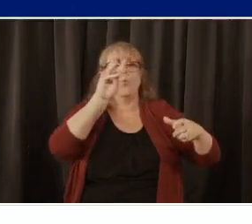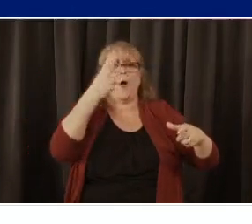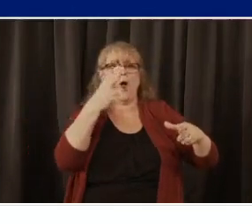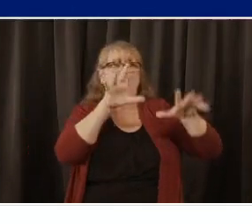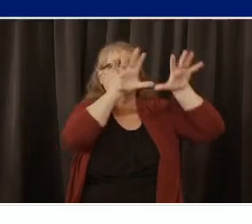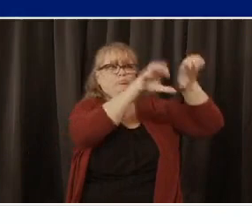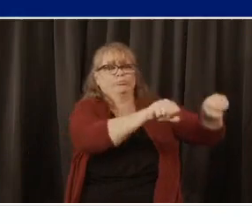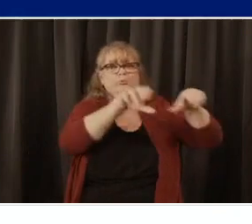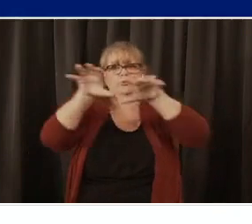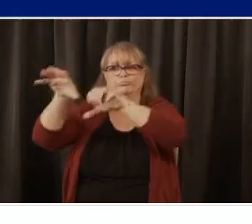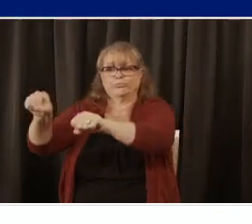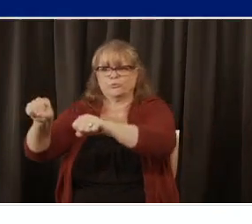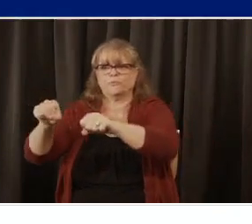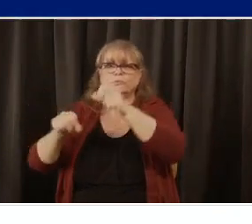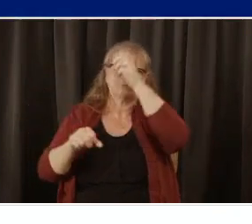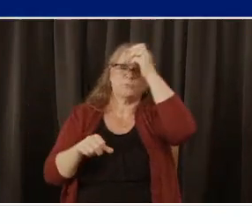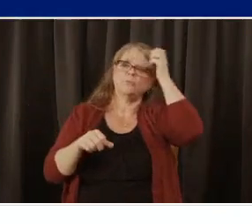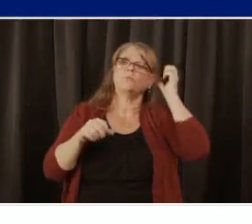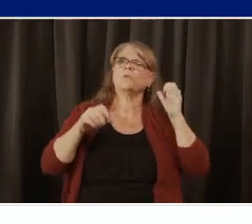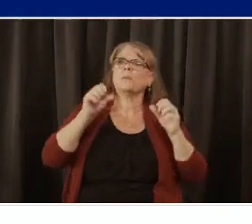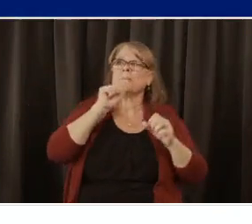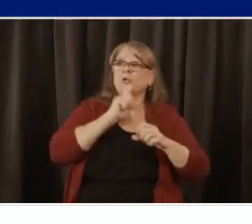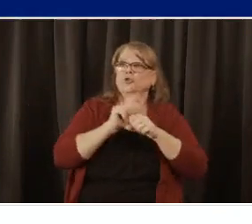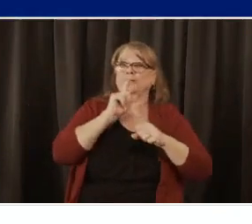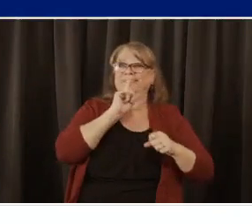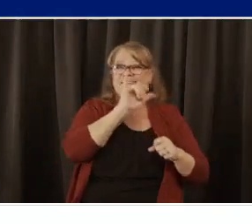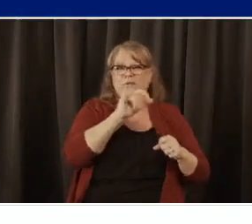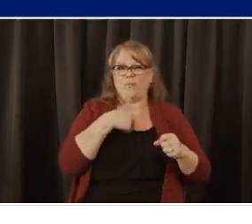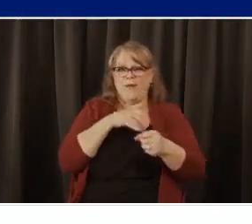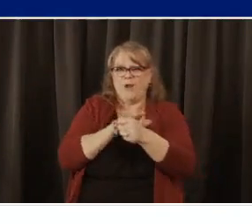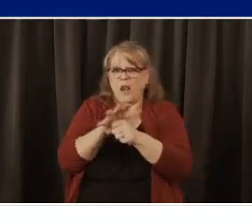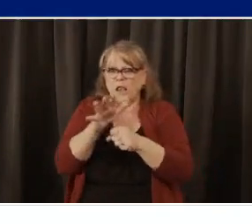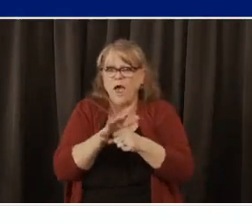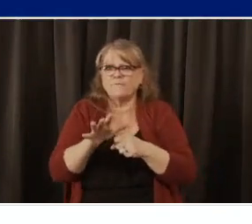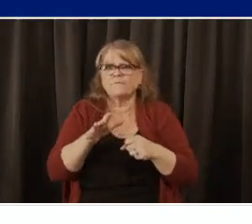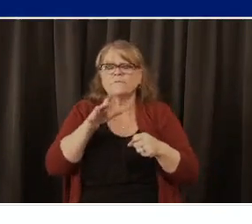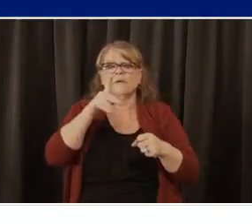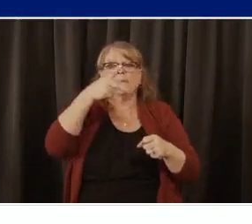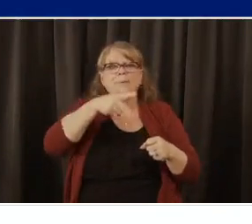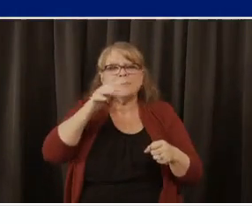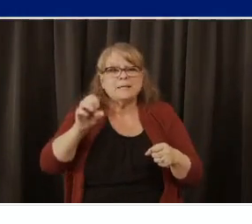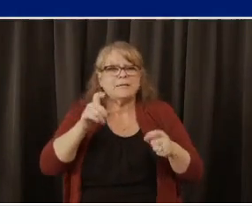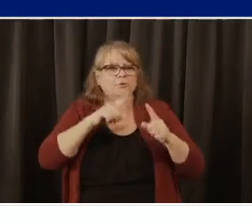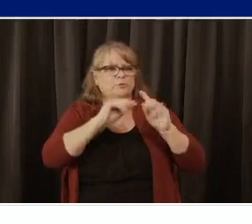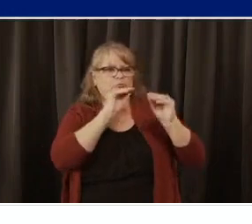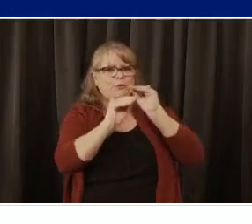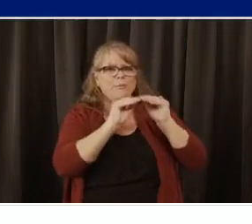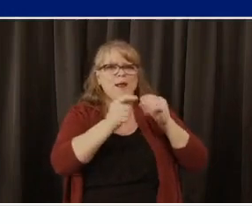potentially cases of COVID-19 increase in. At this time, and any future emergencies that we may face.